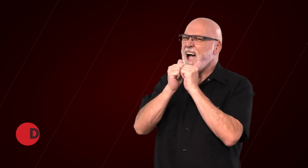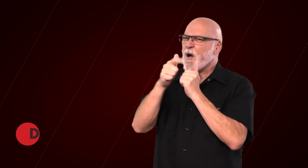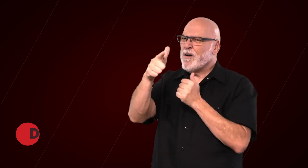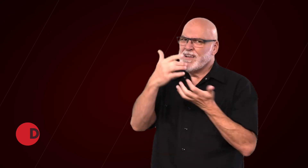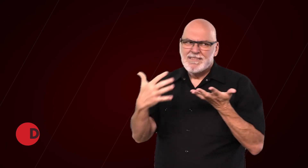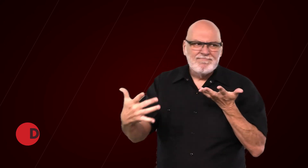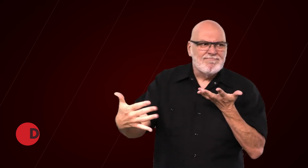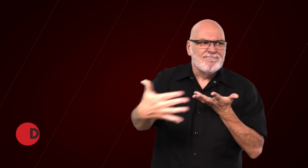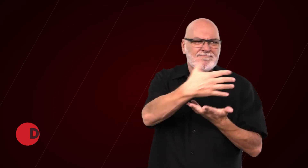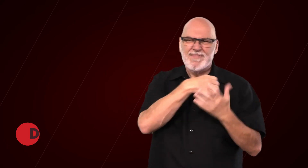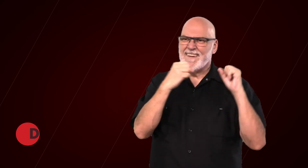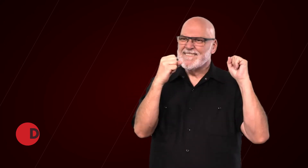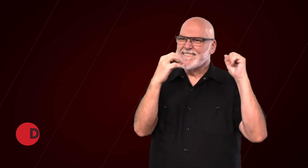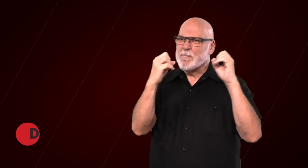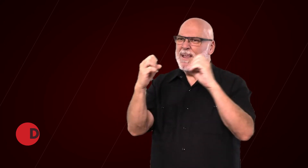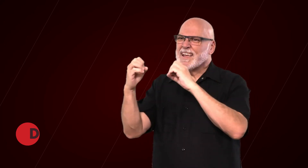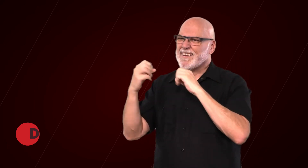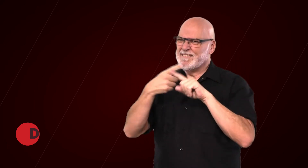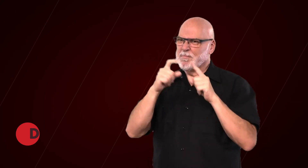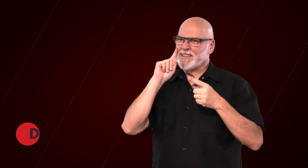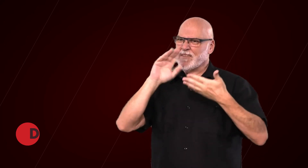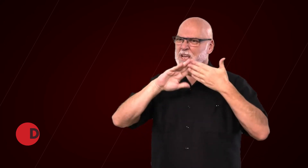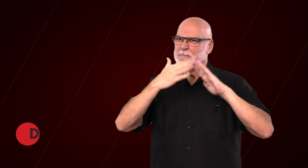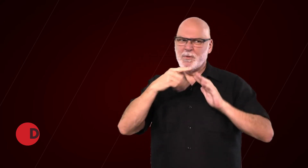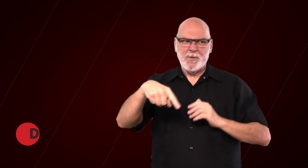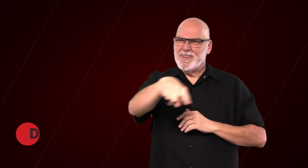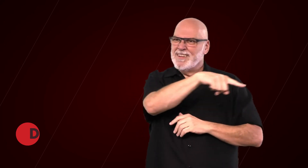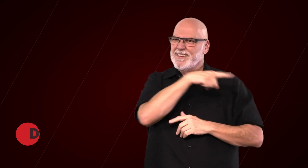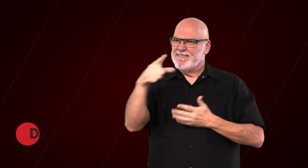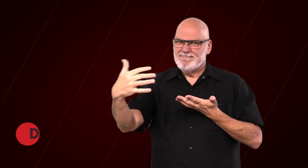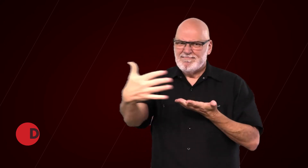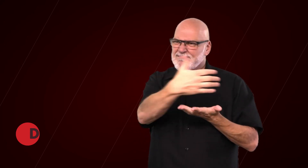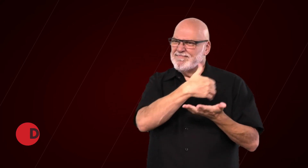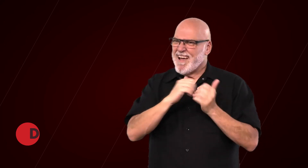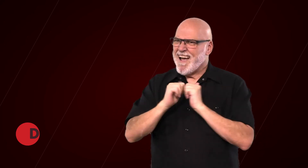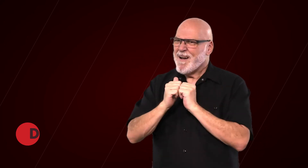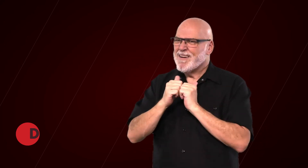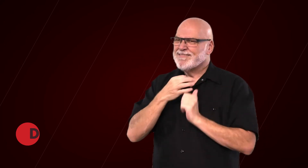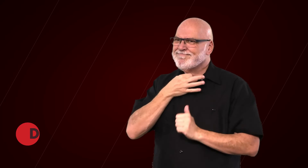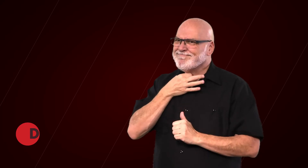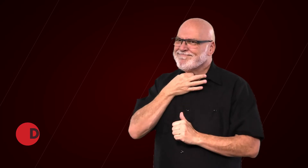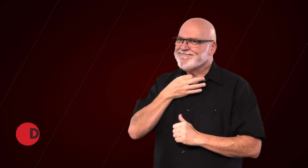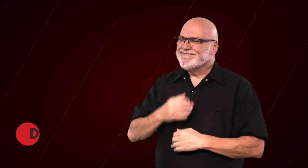[Anselmo]: How do you get feedback on Deaf accessibility?